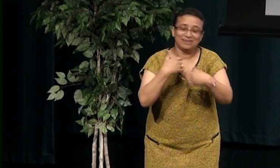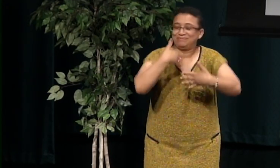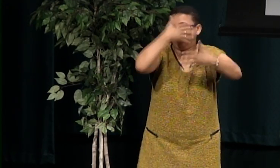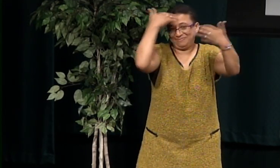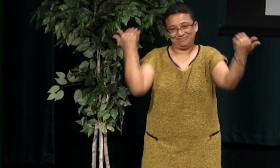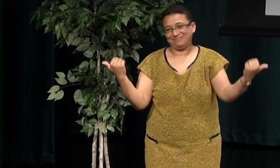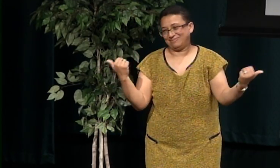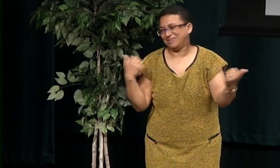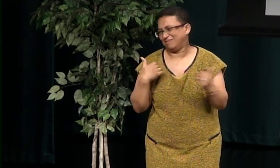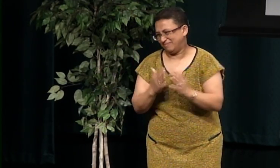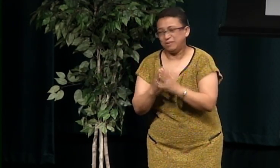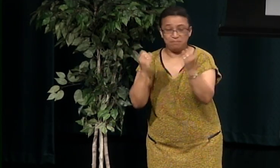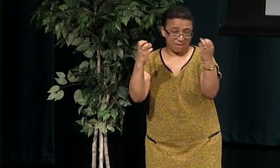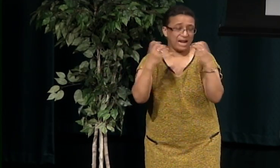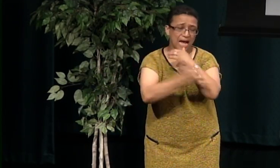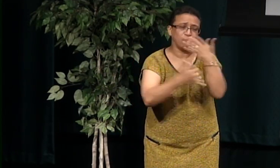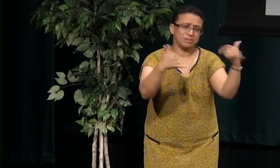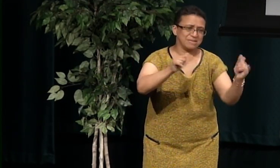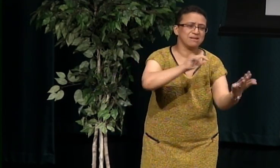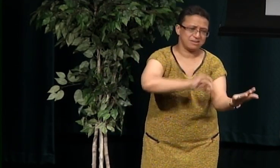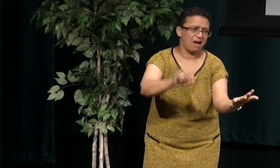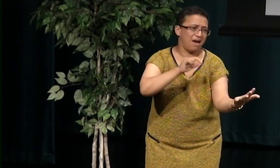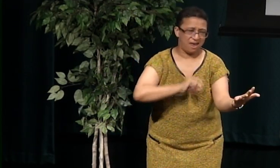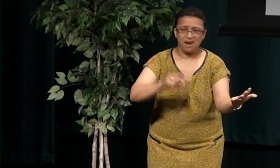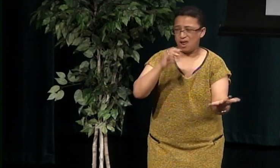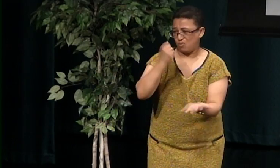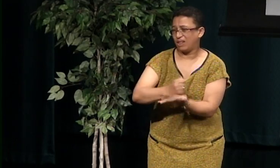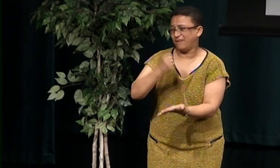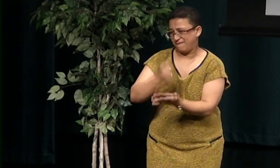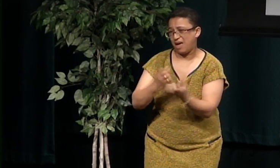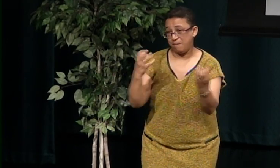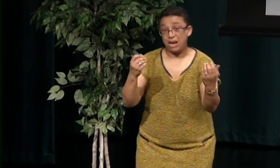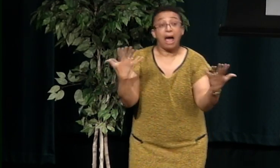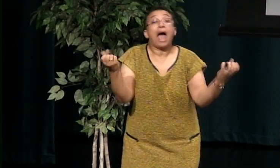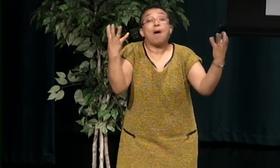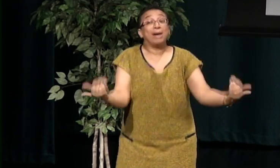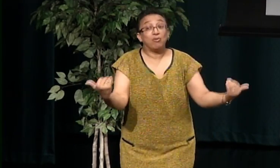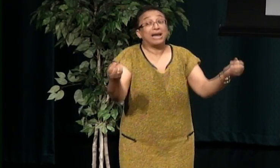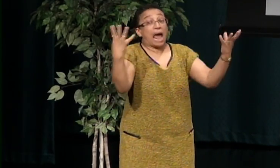And I'm hoping that we'll see that in the near future. Now there are many countries who are in the process